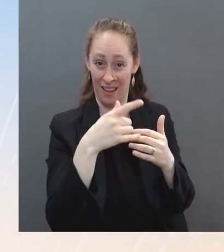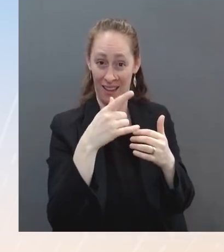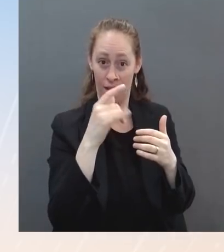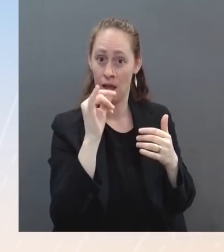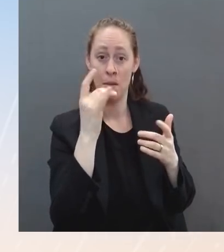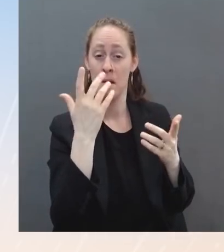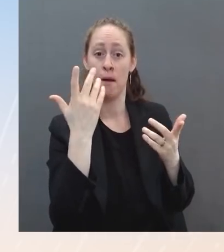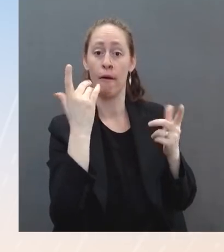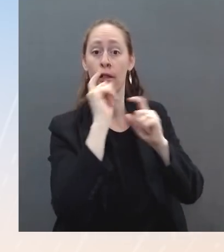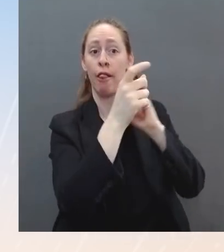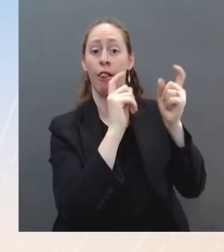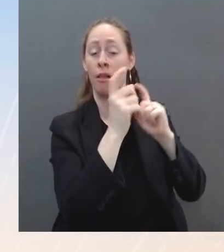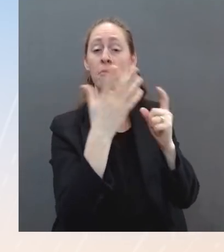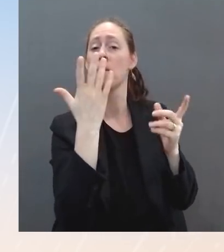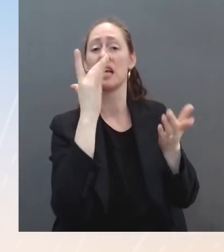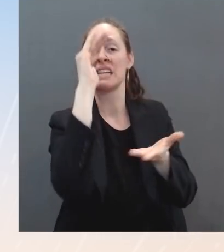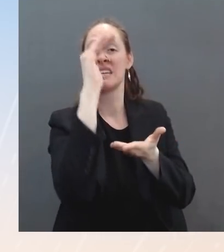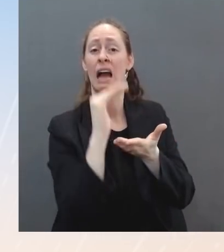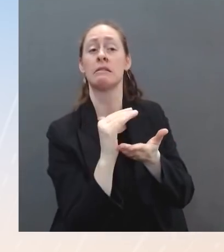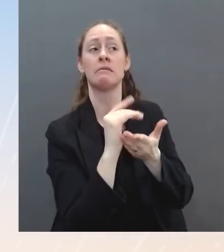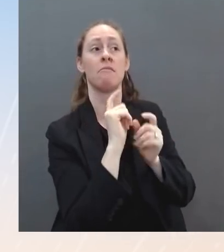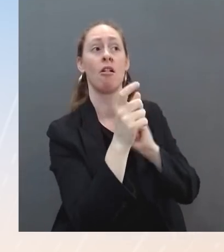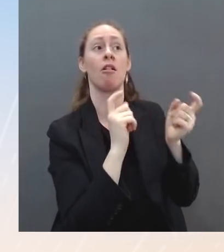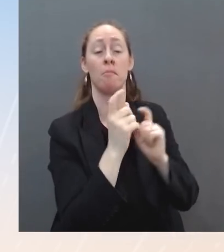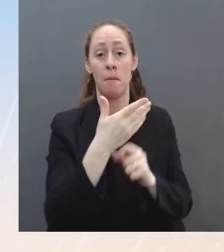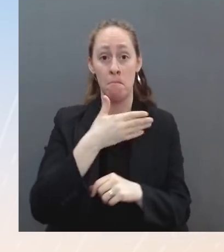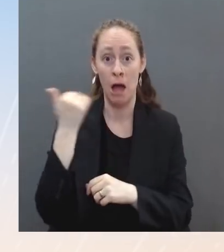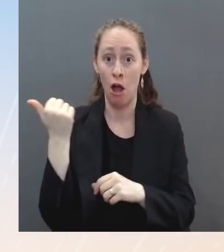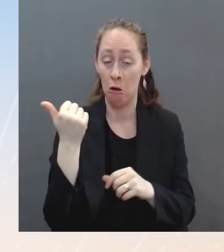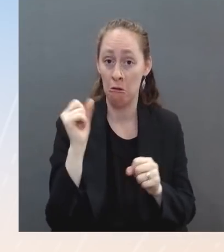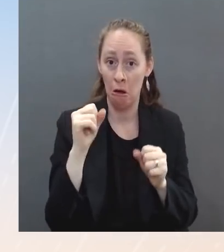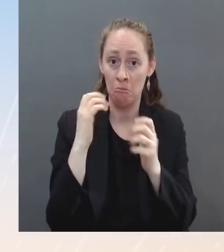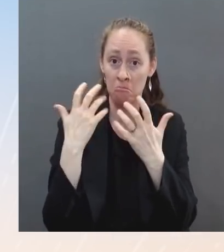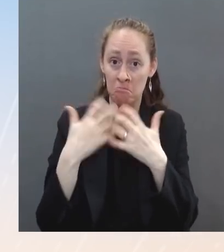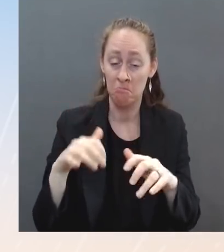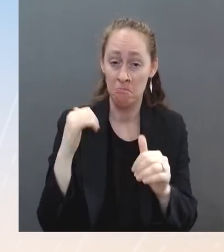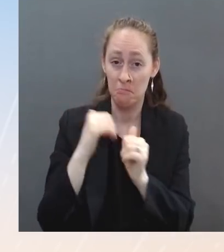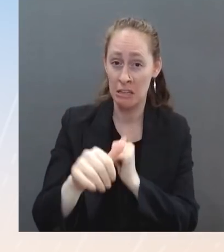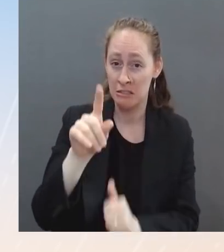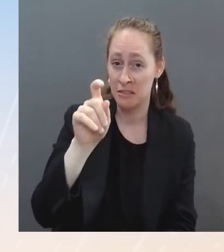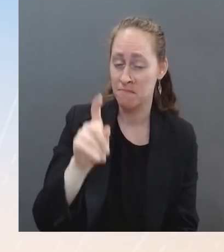about the acute need for funding of our global response for weeks, if not months. And in the past day,